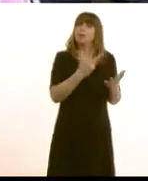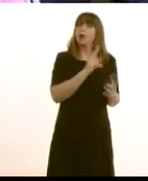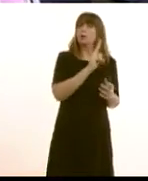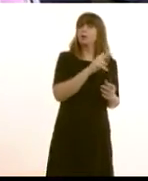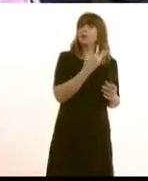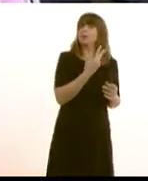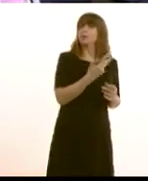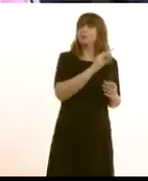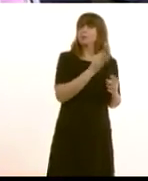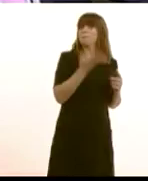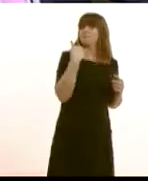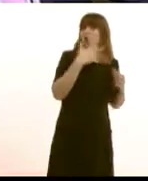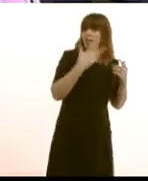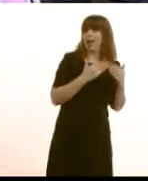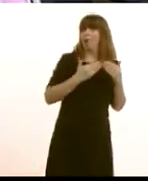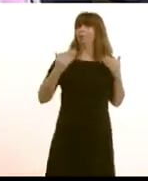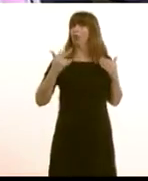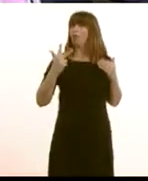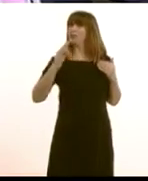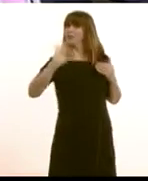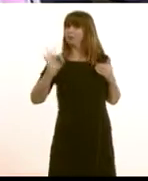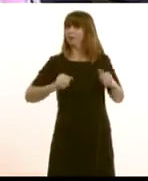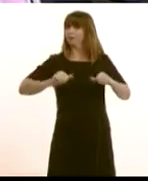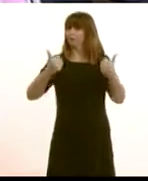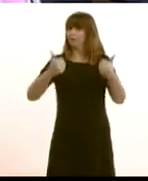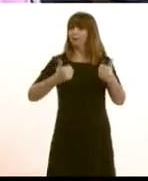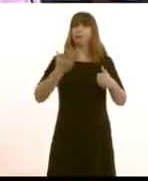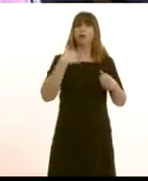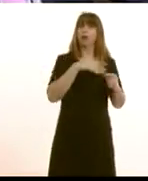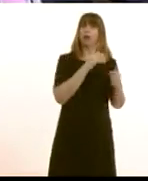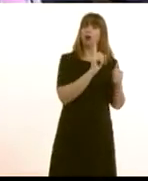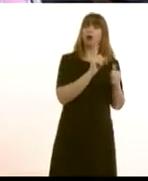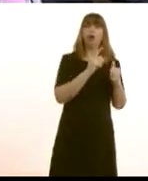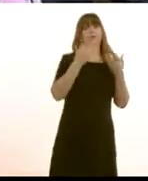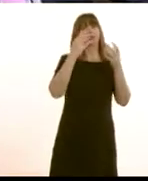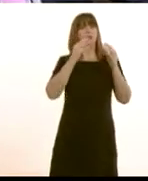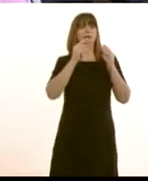38 per cent over five years. The levels of basic literacy and numeracy are improving.